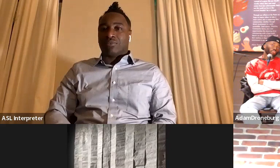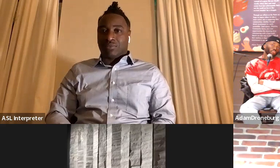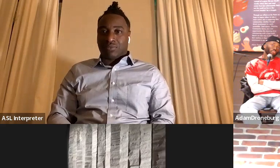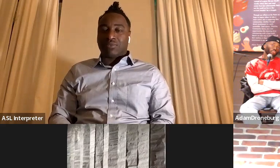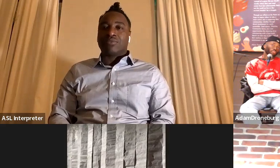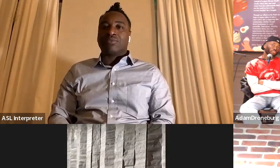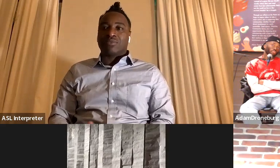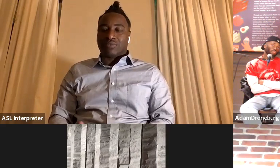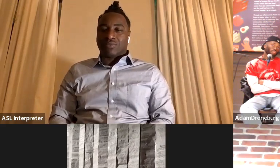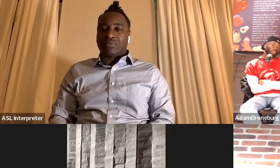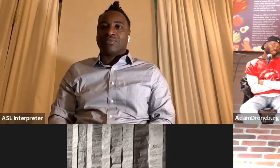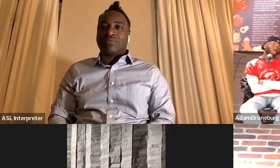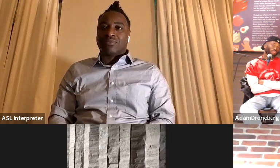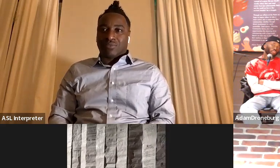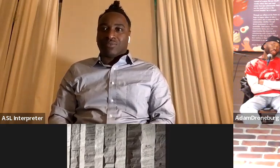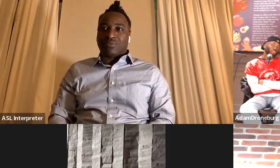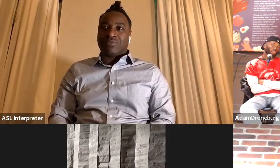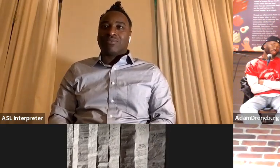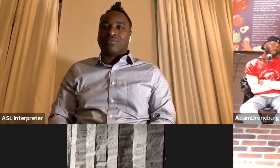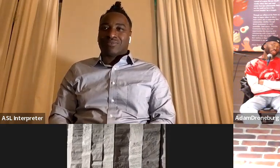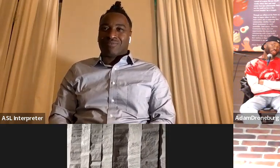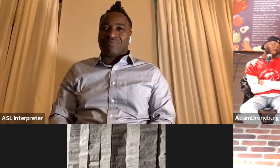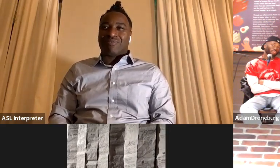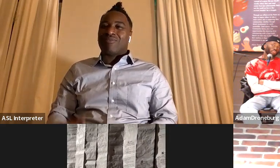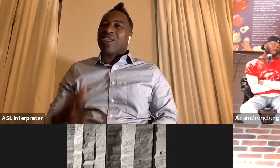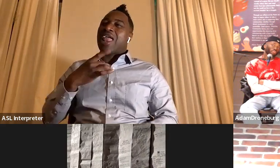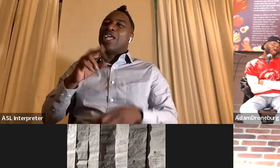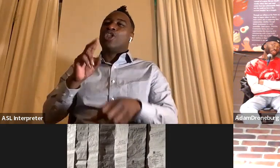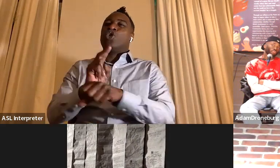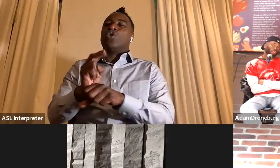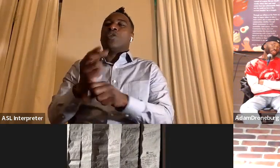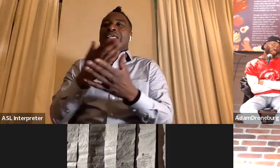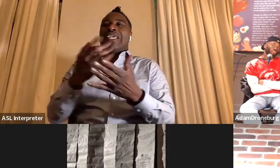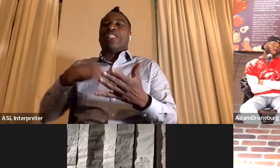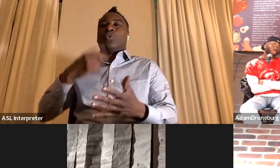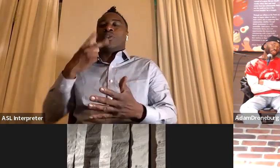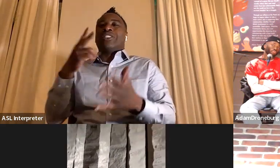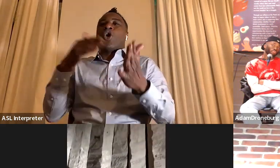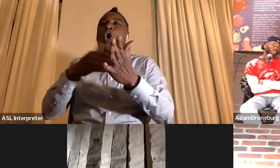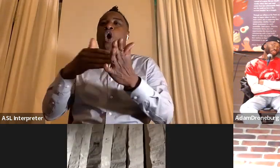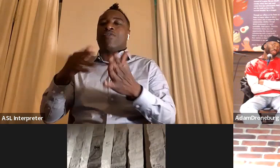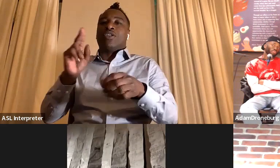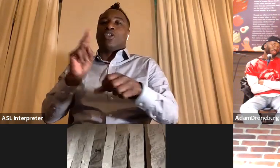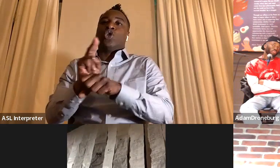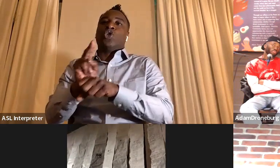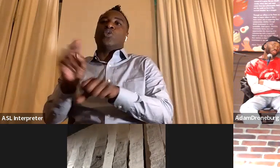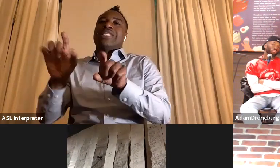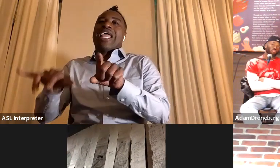you know, get stuff that we see all the time. And I put them in a way that you don't normally sit in.